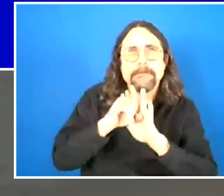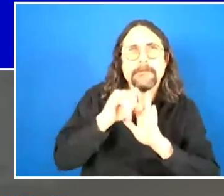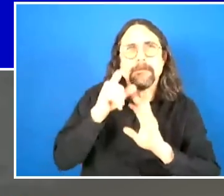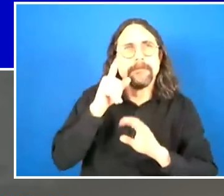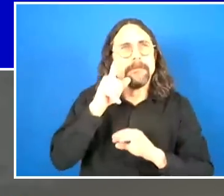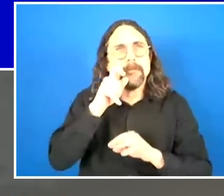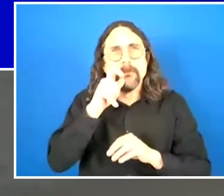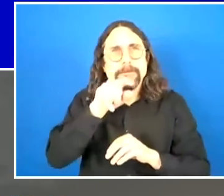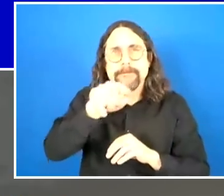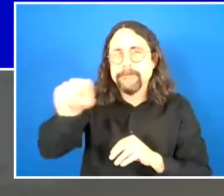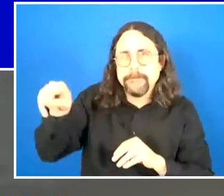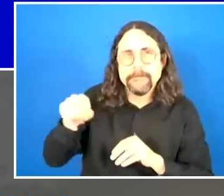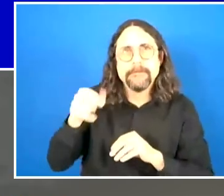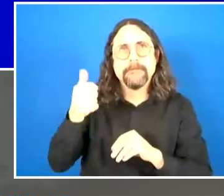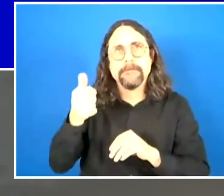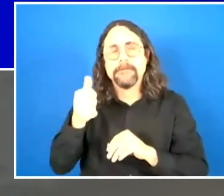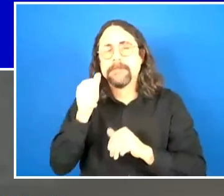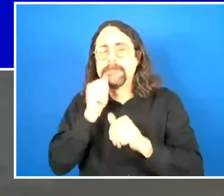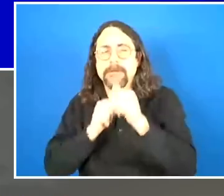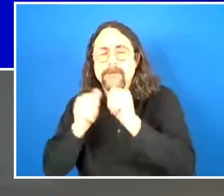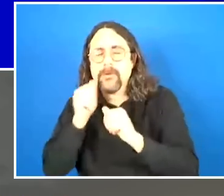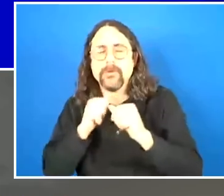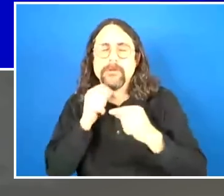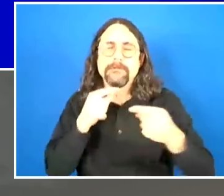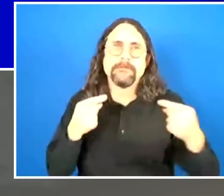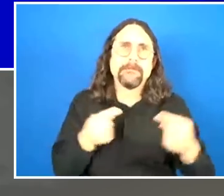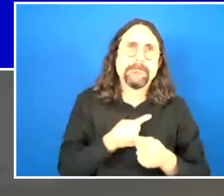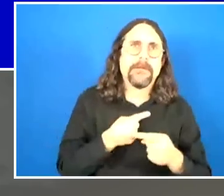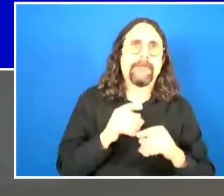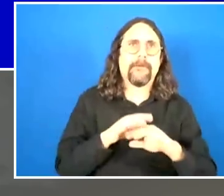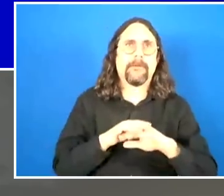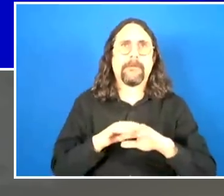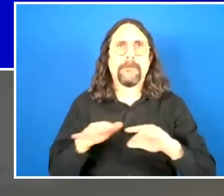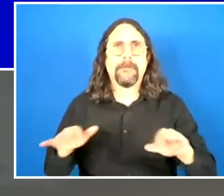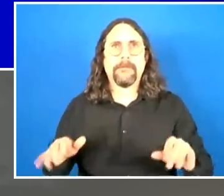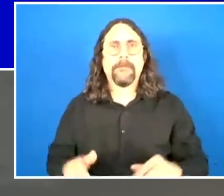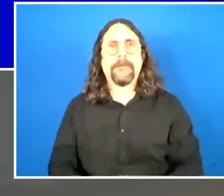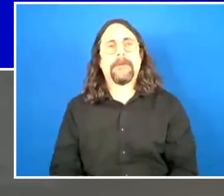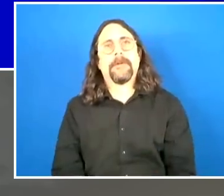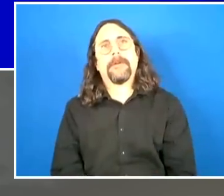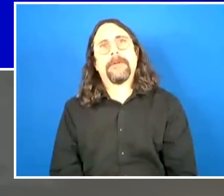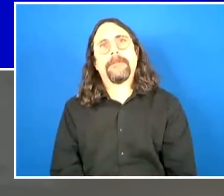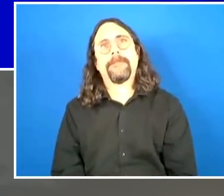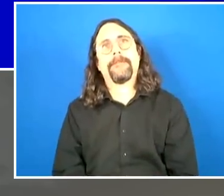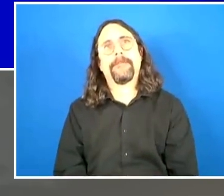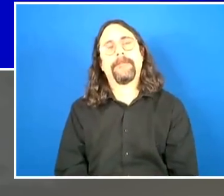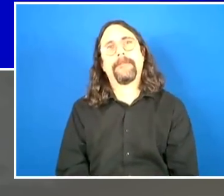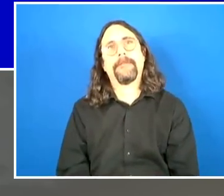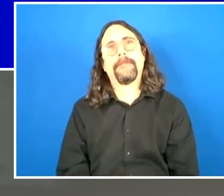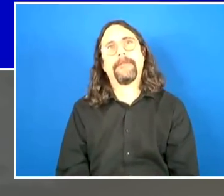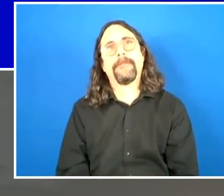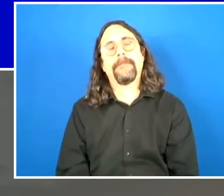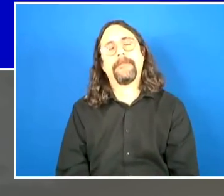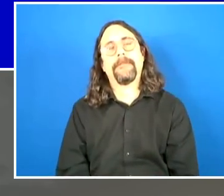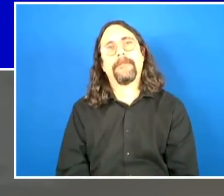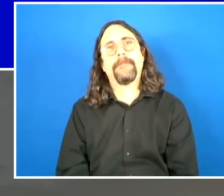THE NEXT SCHOOL YEAR TO DO IT. SO THAT UEQSTION OF WILL KIDS BE